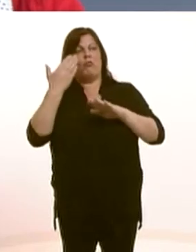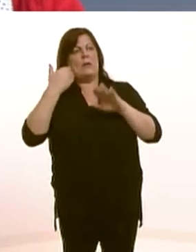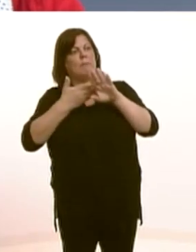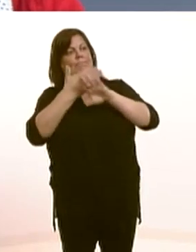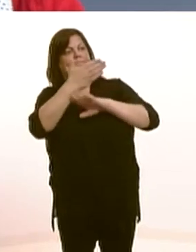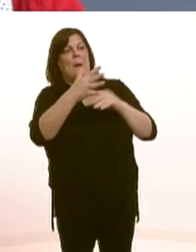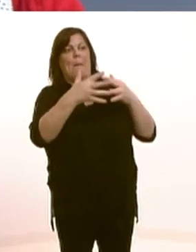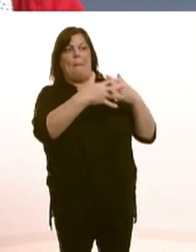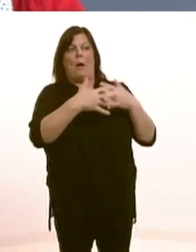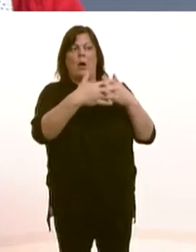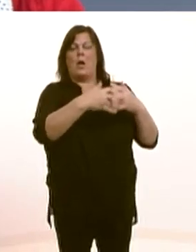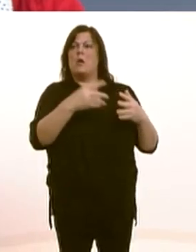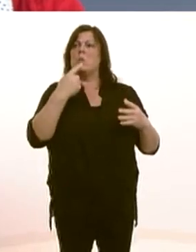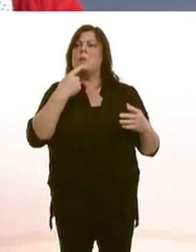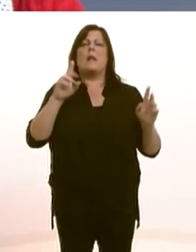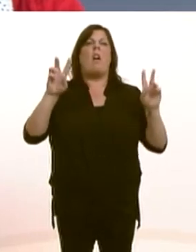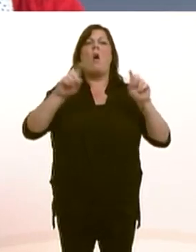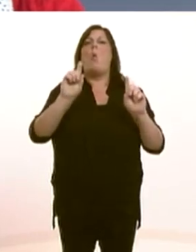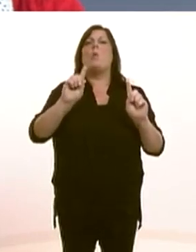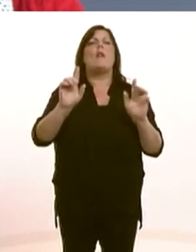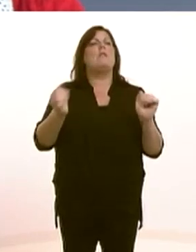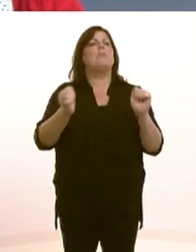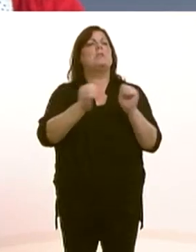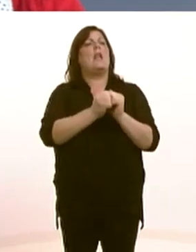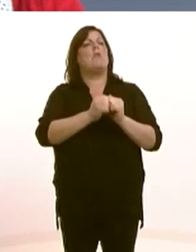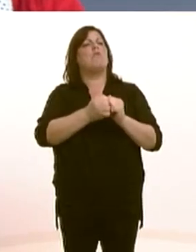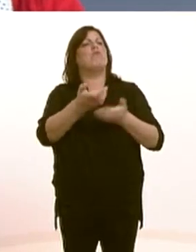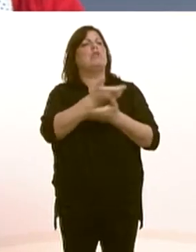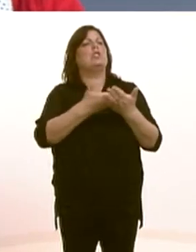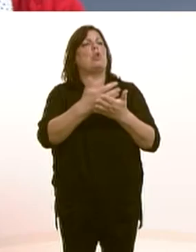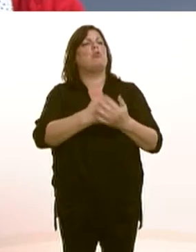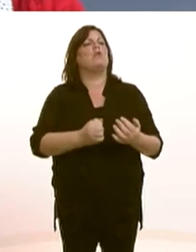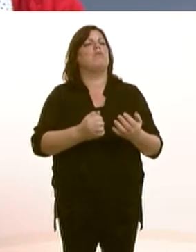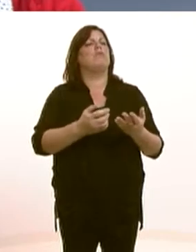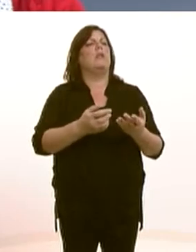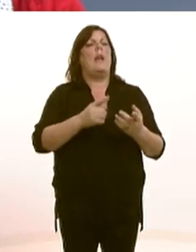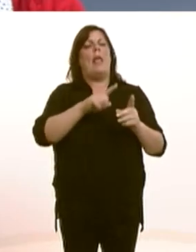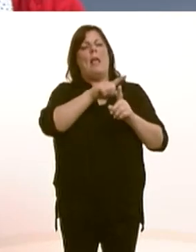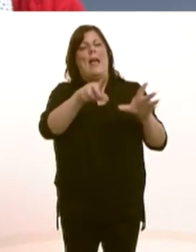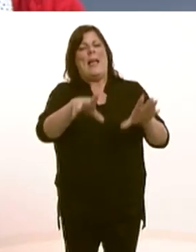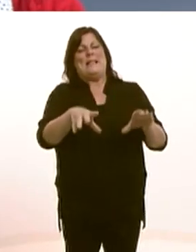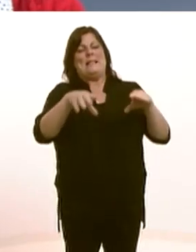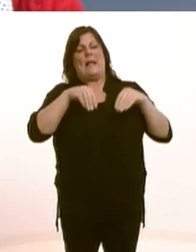Leanne Wood: ëWhatever deal is finally negotiated, its acceptance should be subject to the support